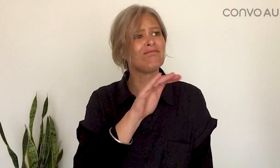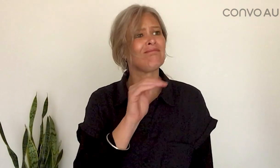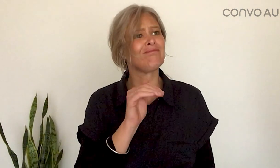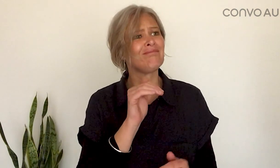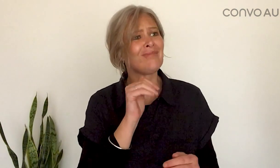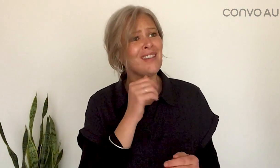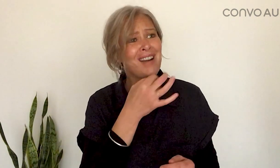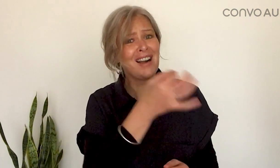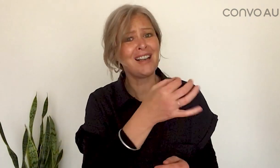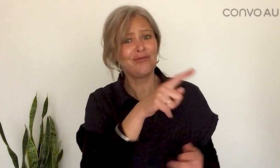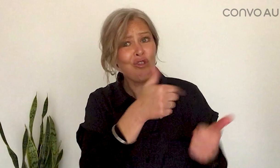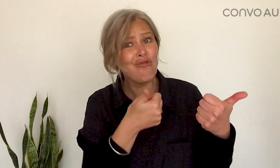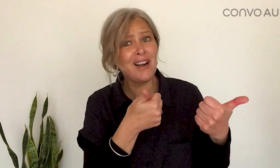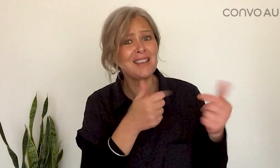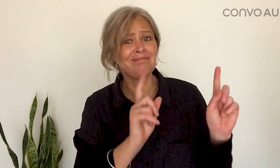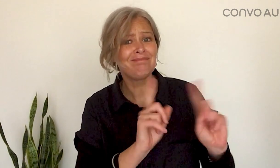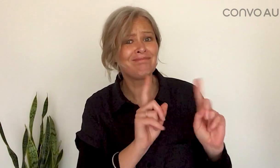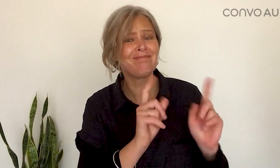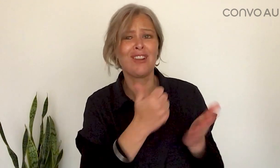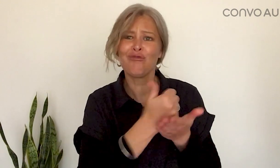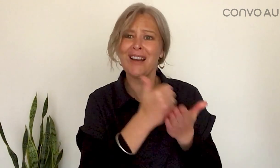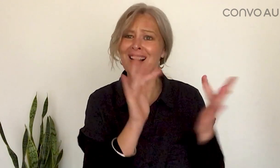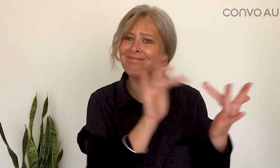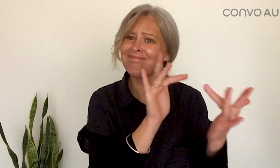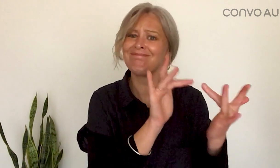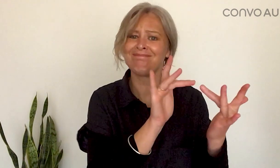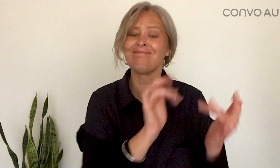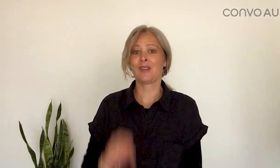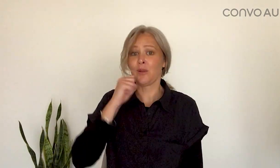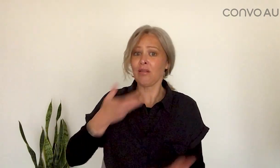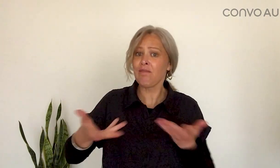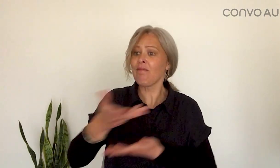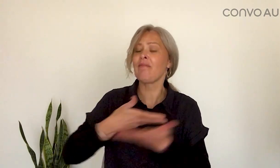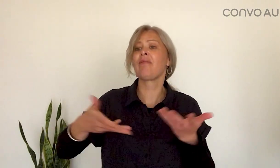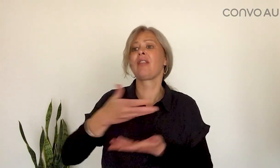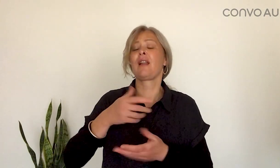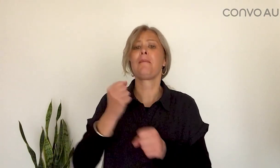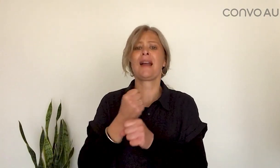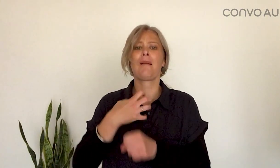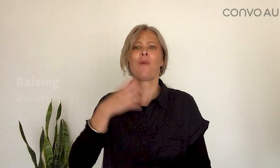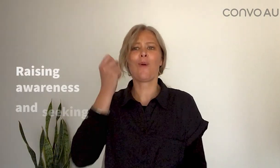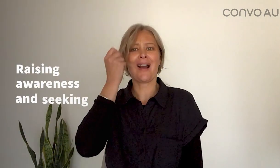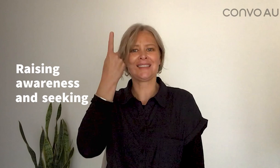and check in with each other regularly. The more we talk about mental health in our conversations,